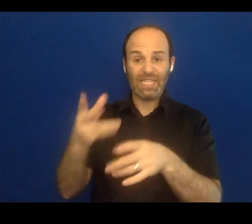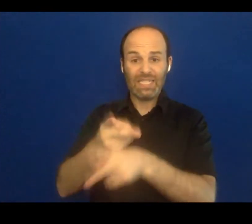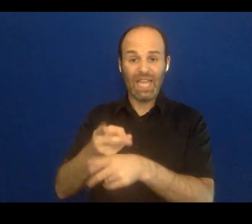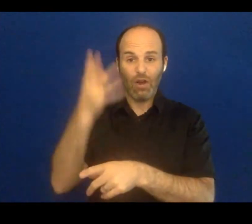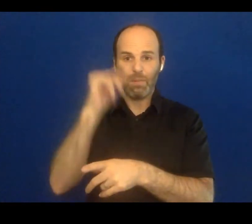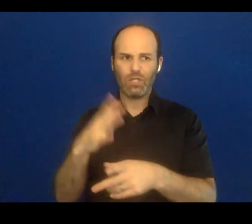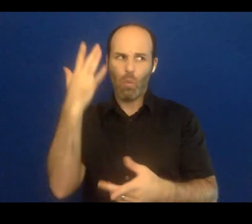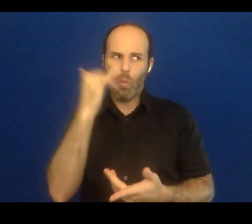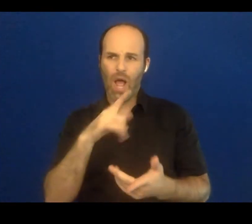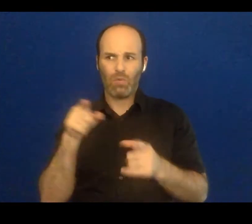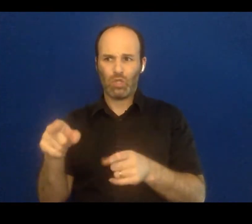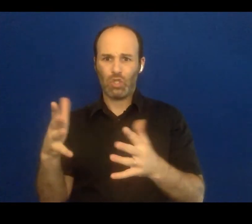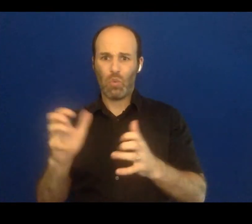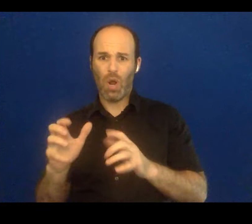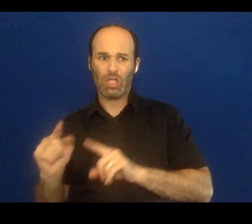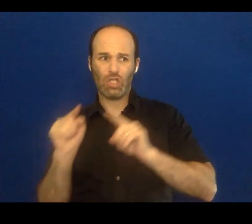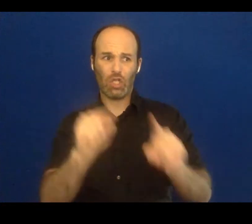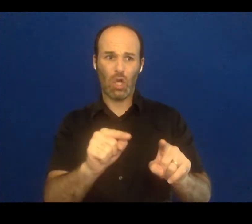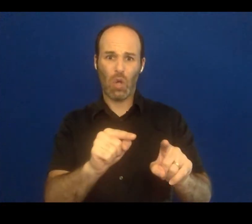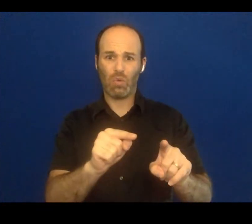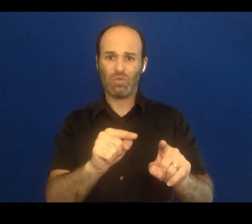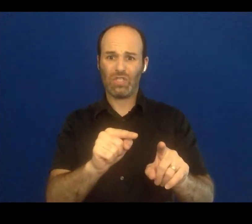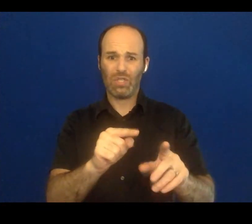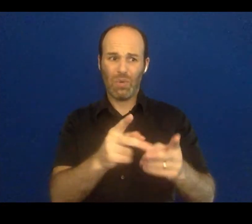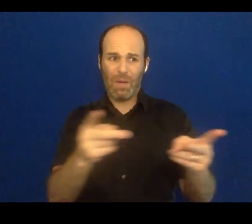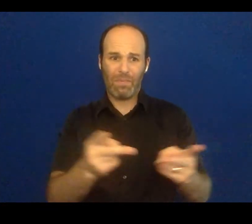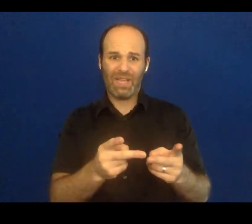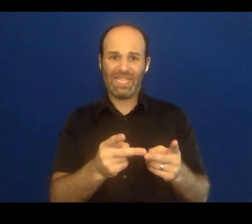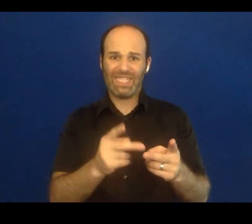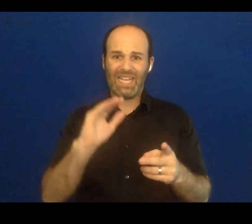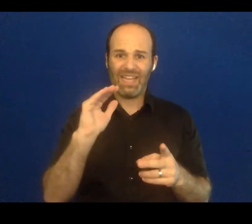TRYING TO GAME SOMETHING FROM THE SYSTEM OR ACCESS SOMETHING